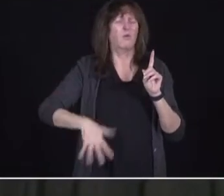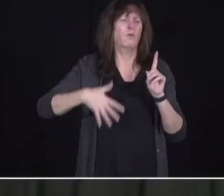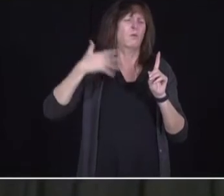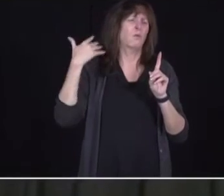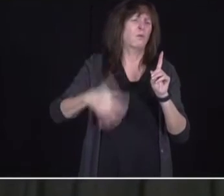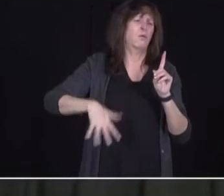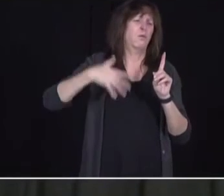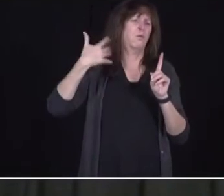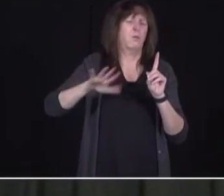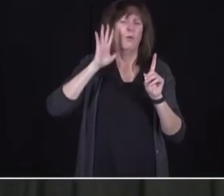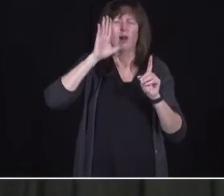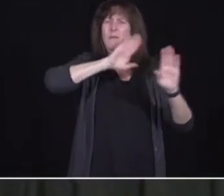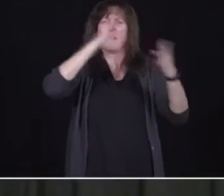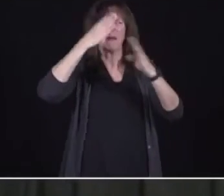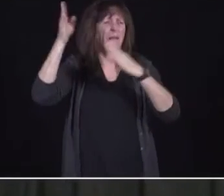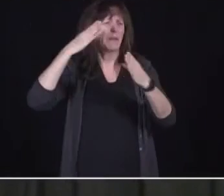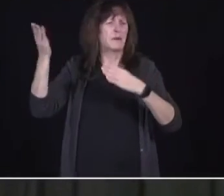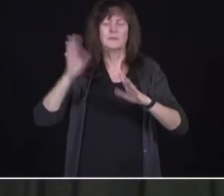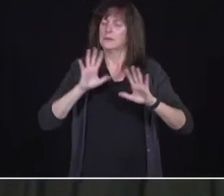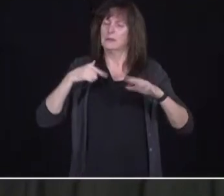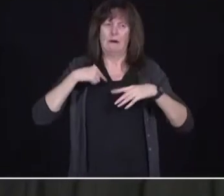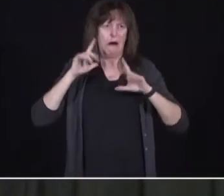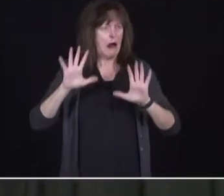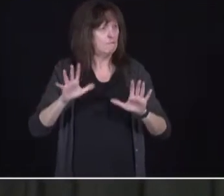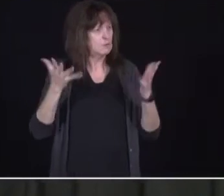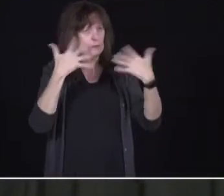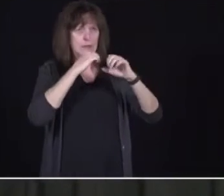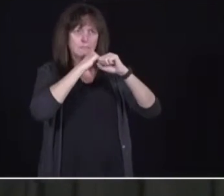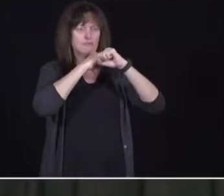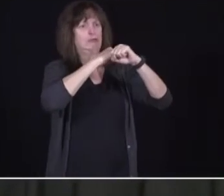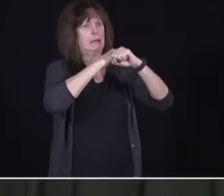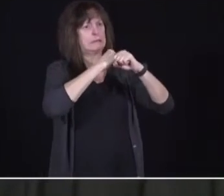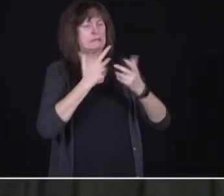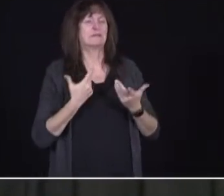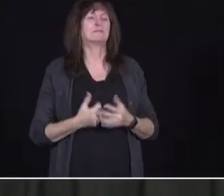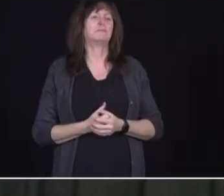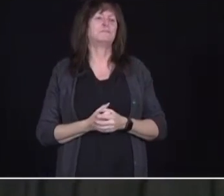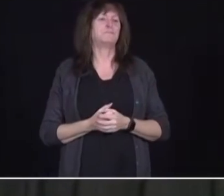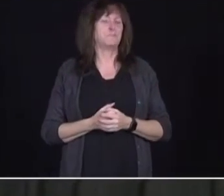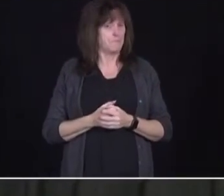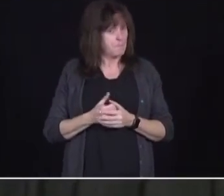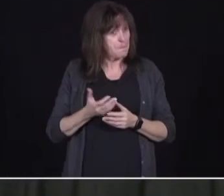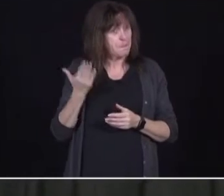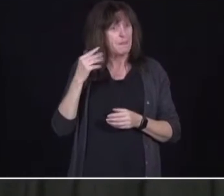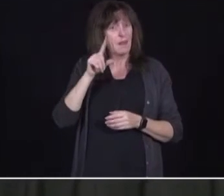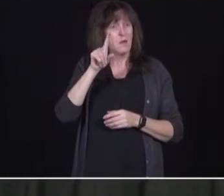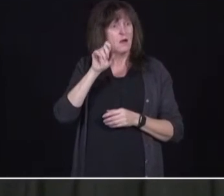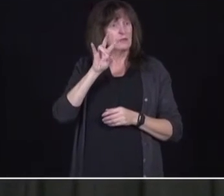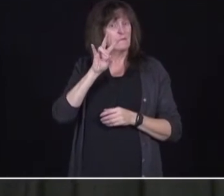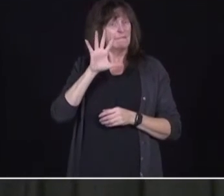And if COVID-19 is introduced into their community, it will be a massive tragedy, and that he we want to help.